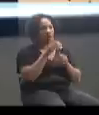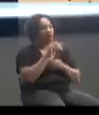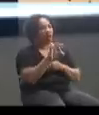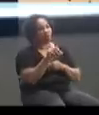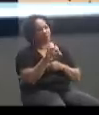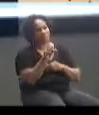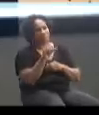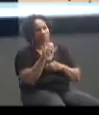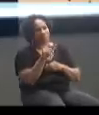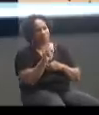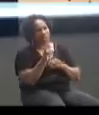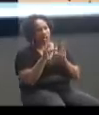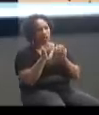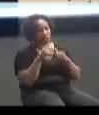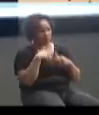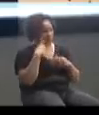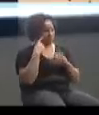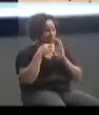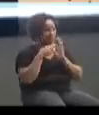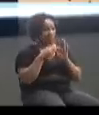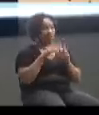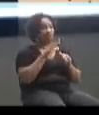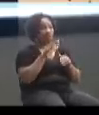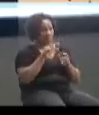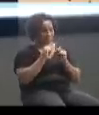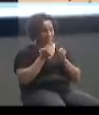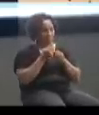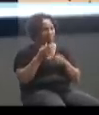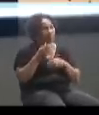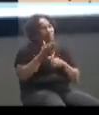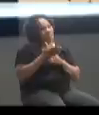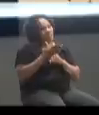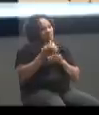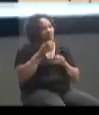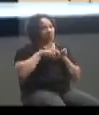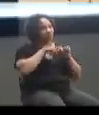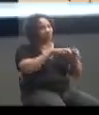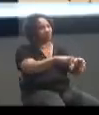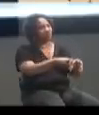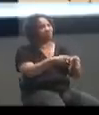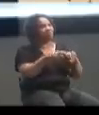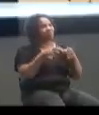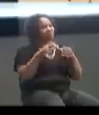FOR EXAMPLE, AT AN UPCOMING OFFSITE, THE TEAM IS CARPOOLING WITH GOVERNMENT VEHICLES, BUILDING PUBLIC HEALTH AND